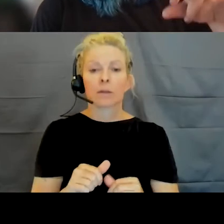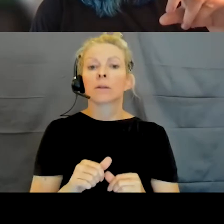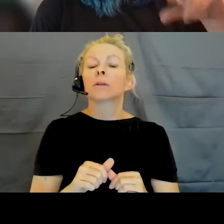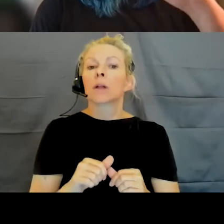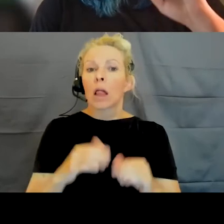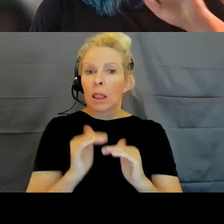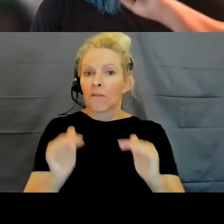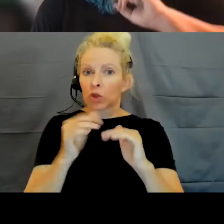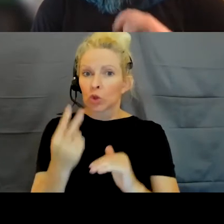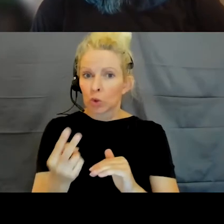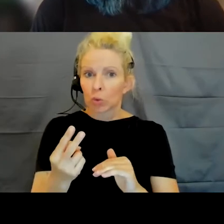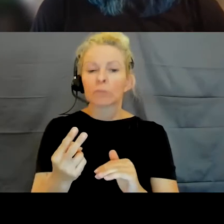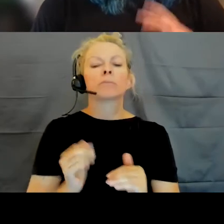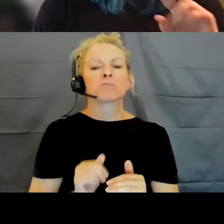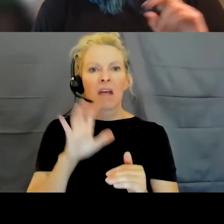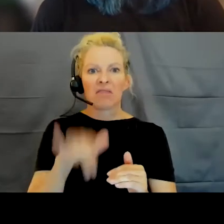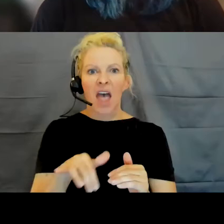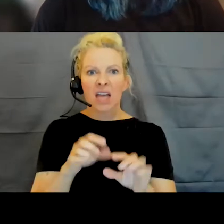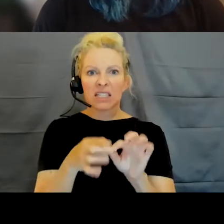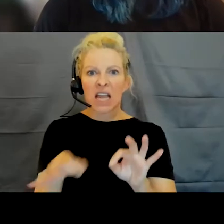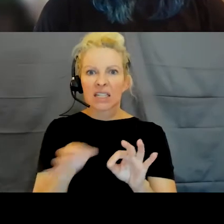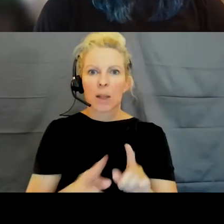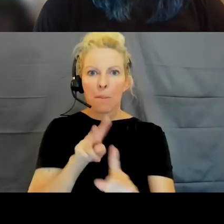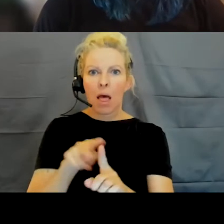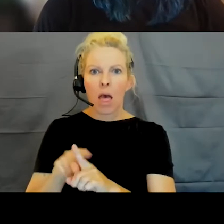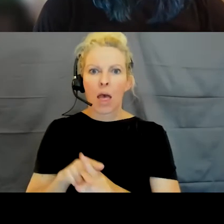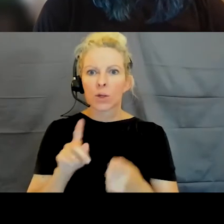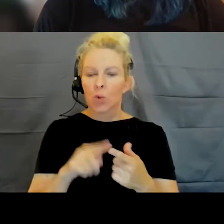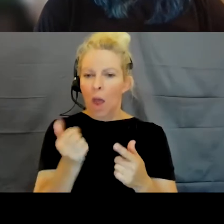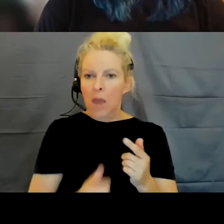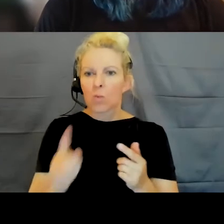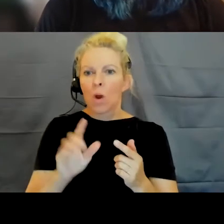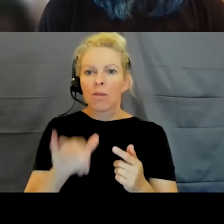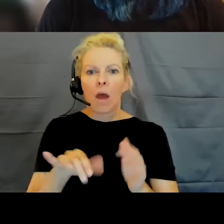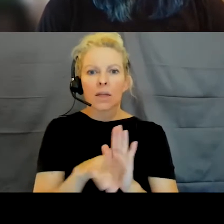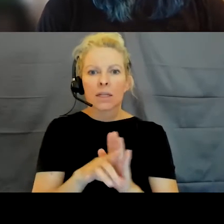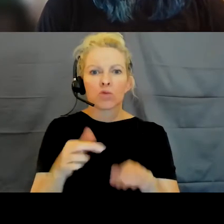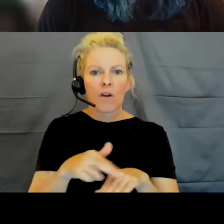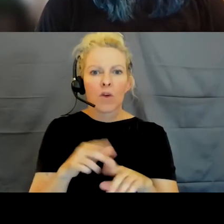take that text and apply it to anywhere that ID is a reference point. But will never go beyond that.